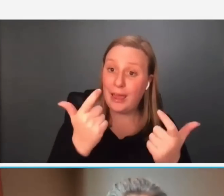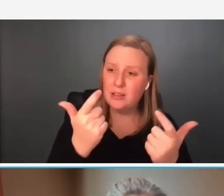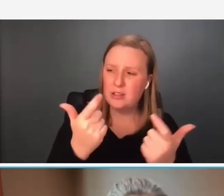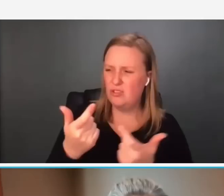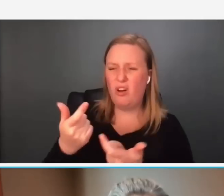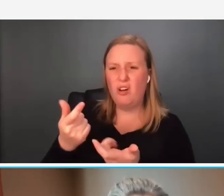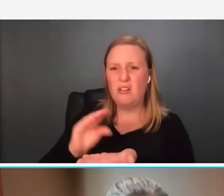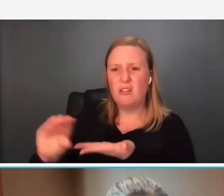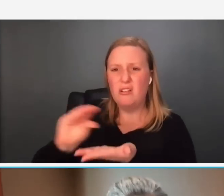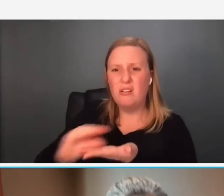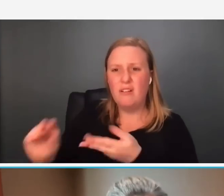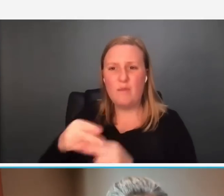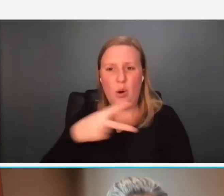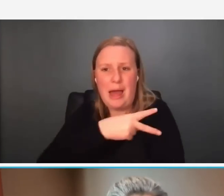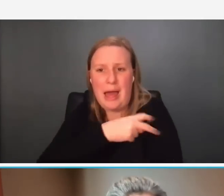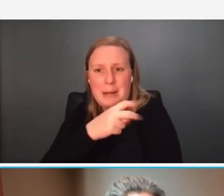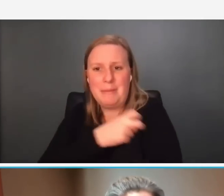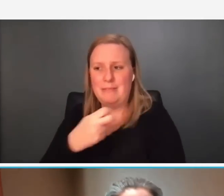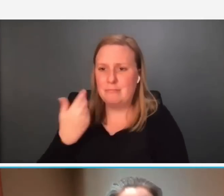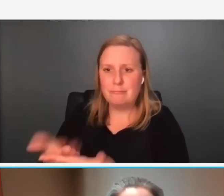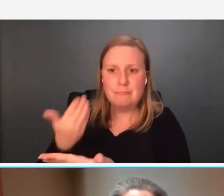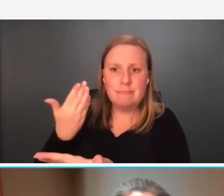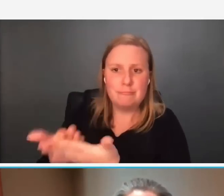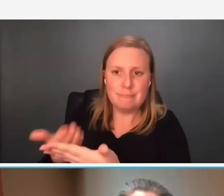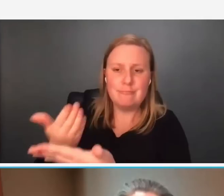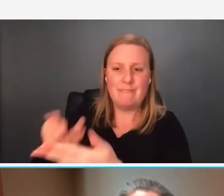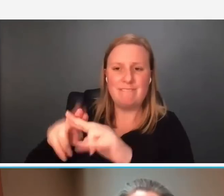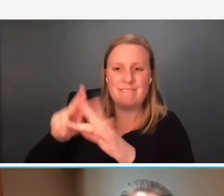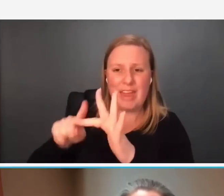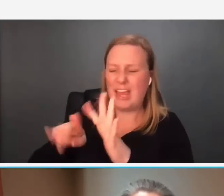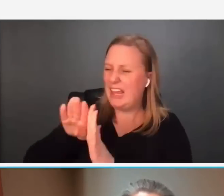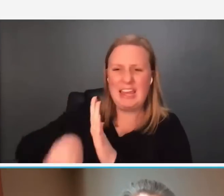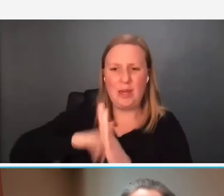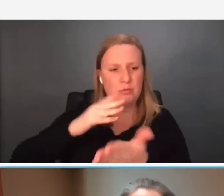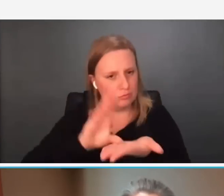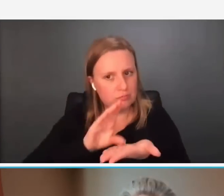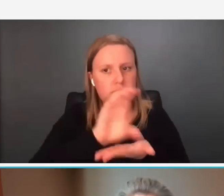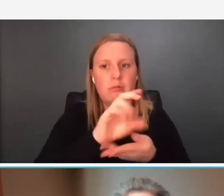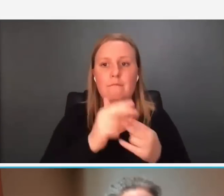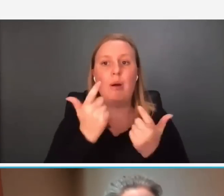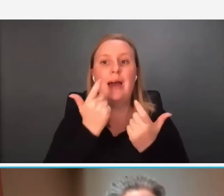administration costs and fees. The reforms should also better support independence